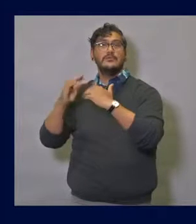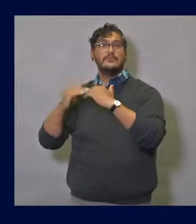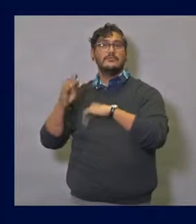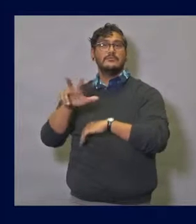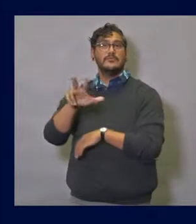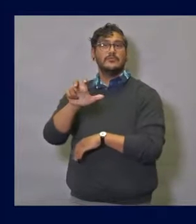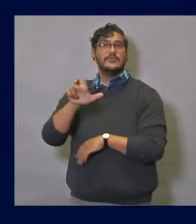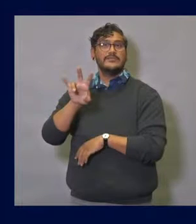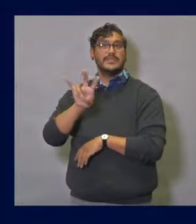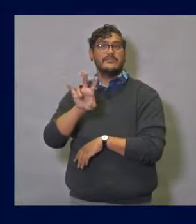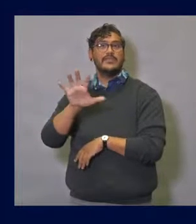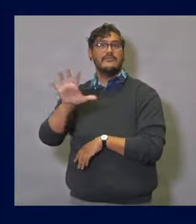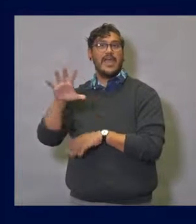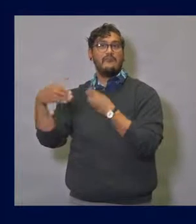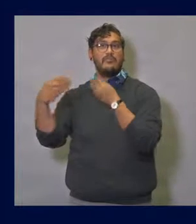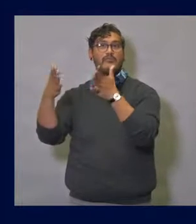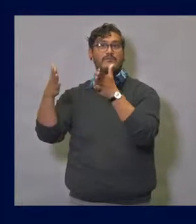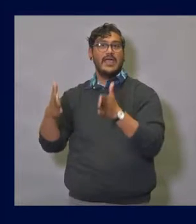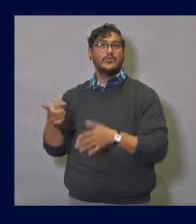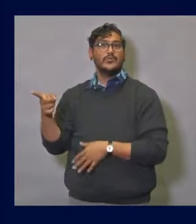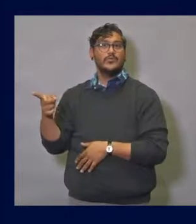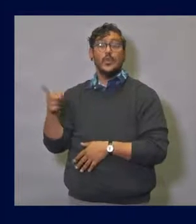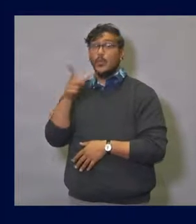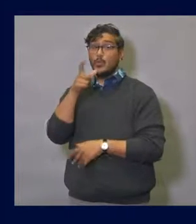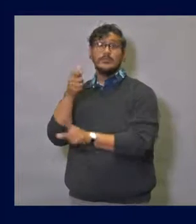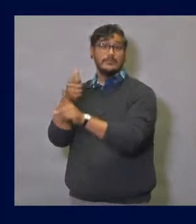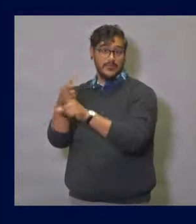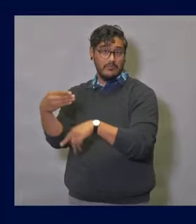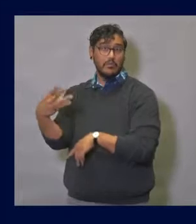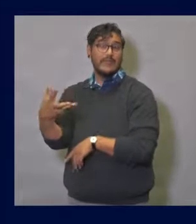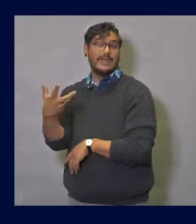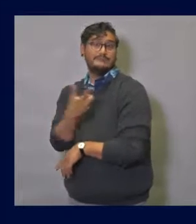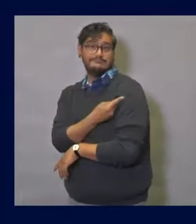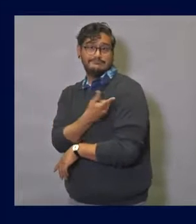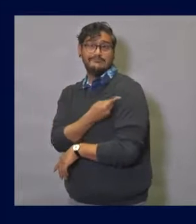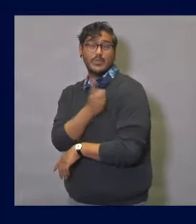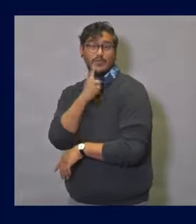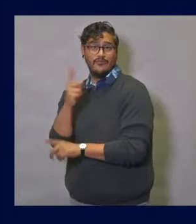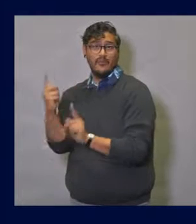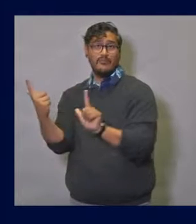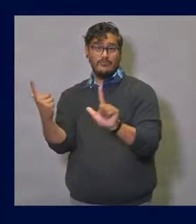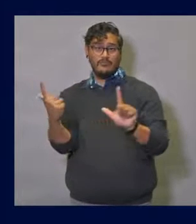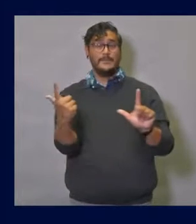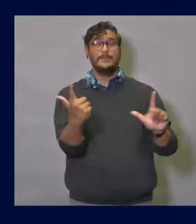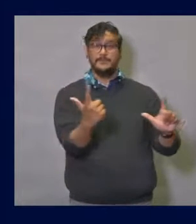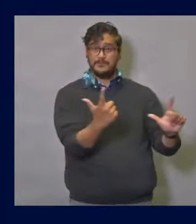CONTINUE SUPPORTING THE MORE